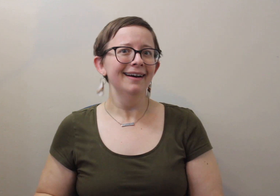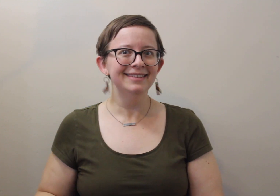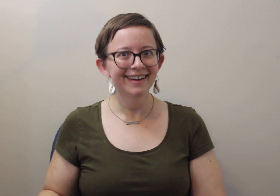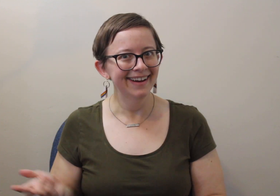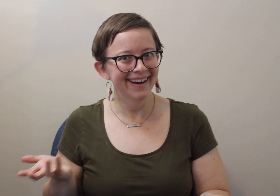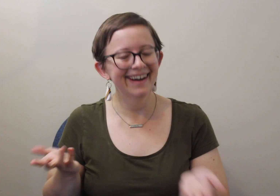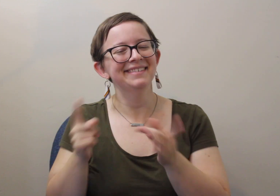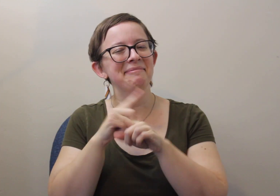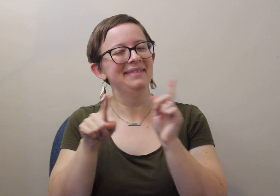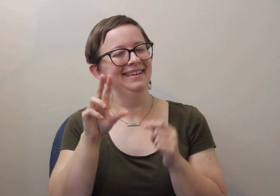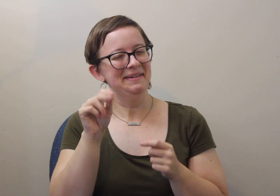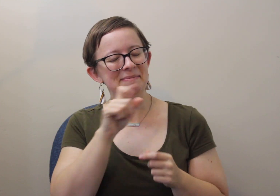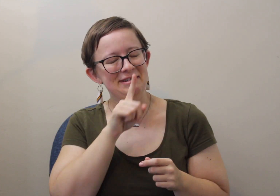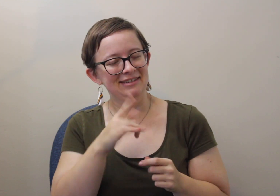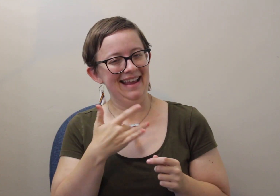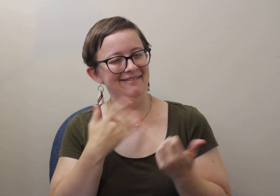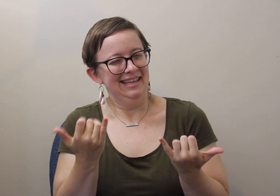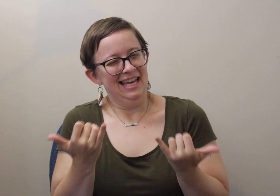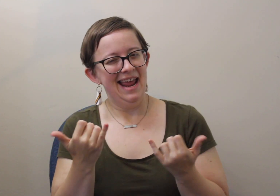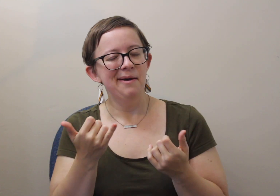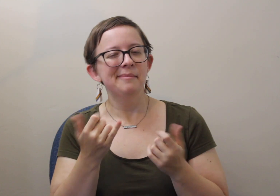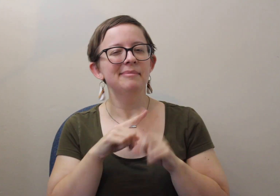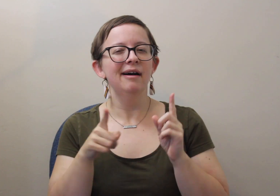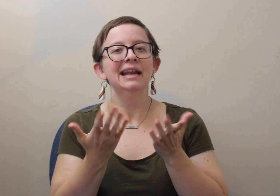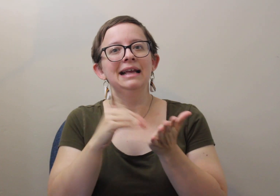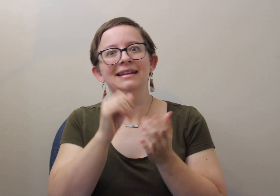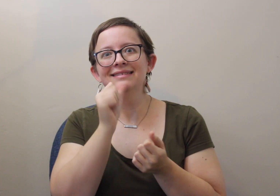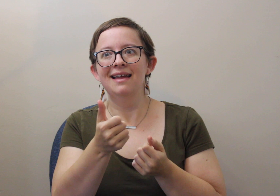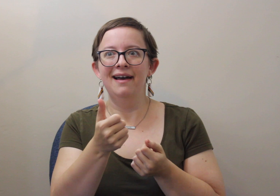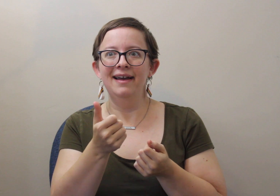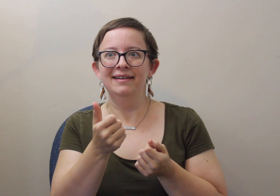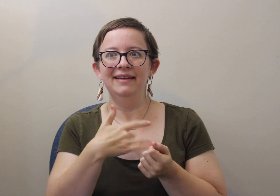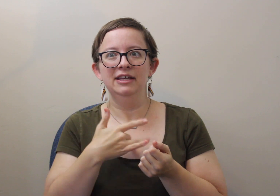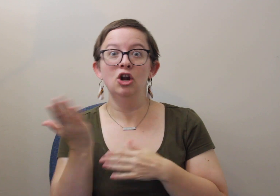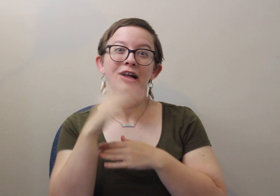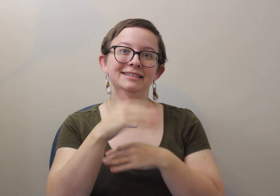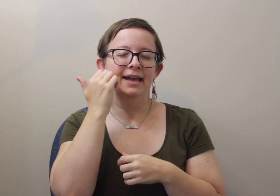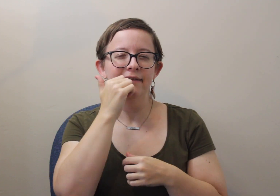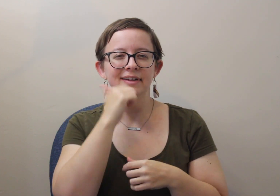I was like... but no I'm pretty sure that I can feel them now and it's not like..